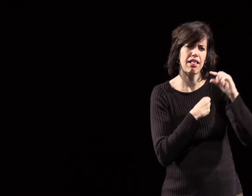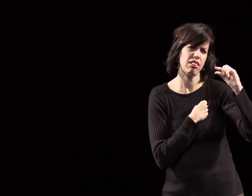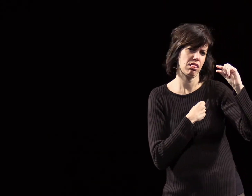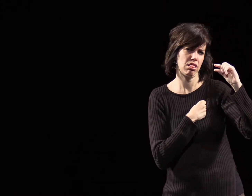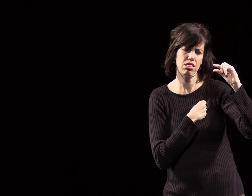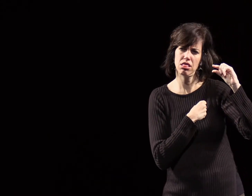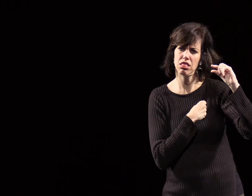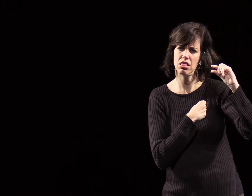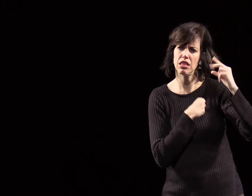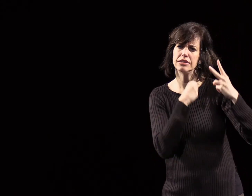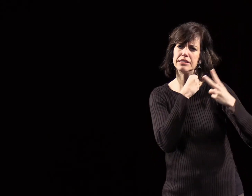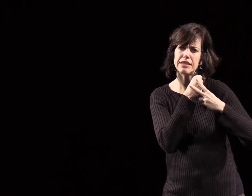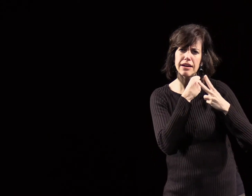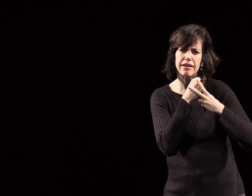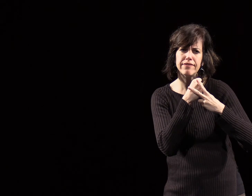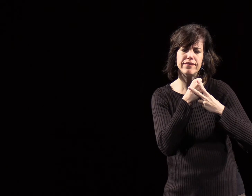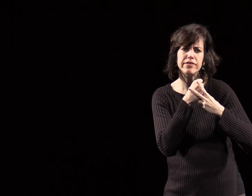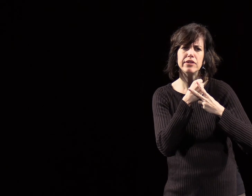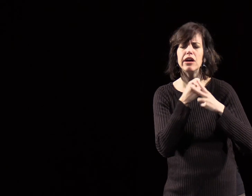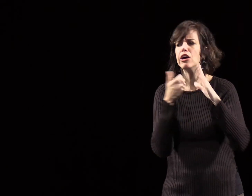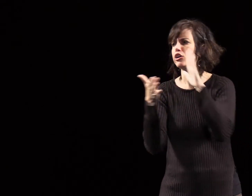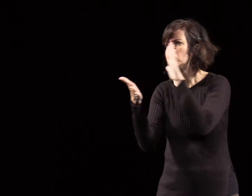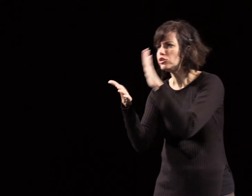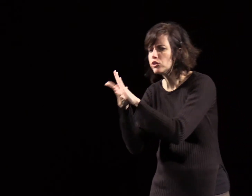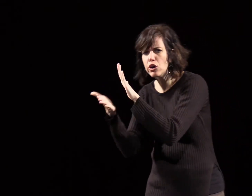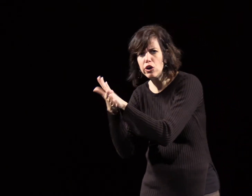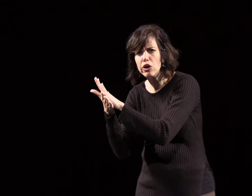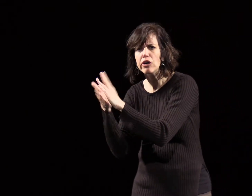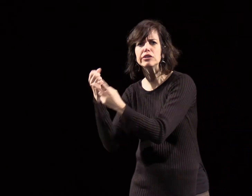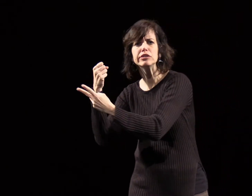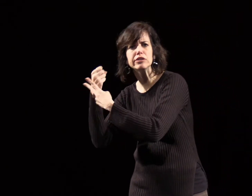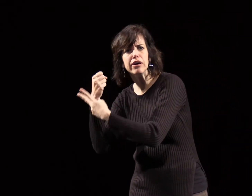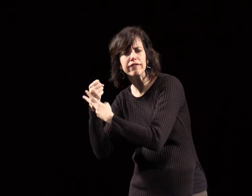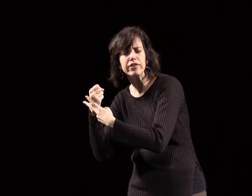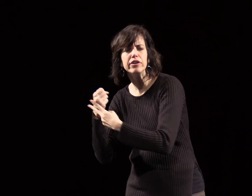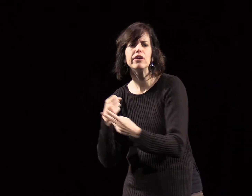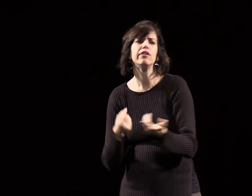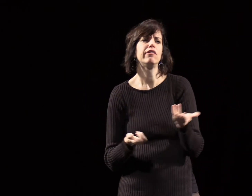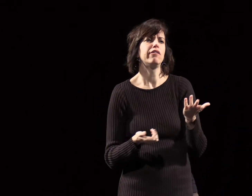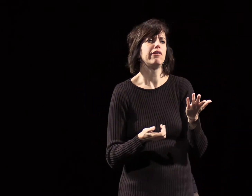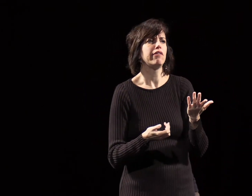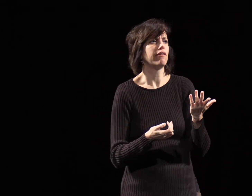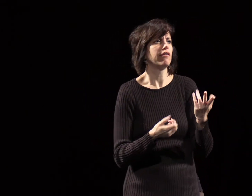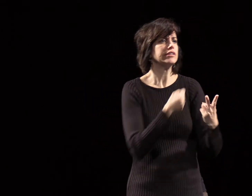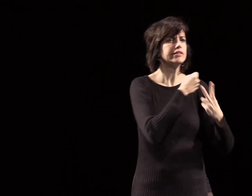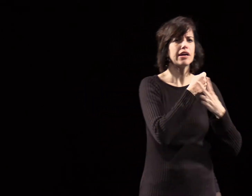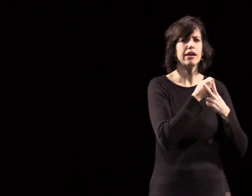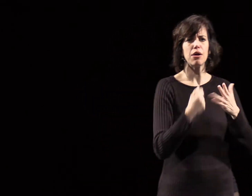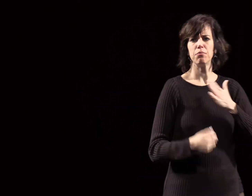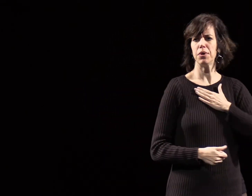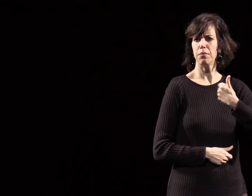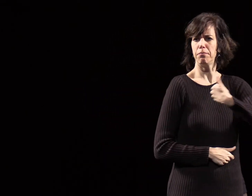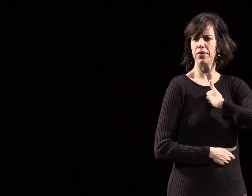And there's a little bit saved and archived from these experiences. Something saved from school,